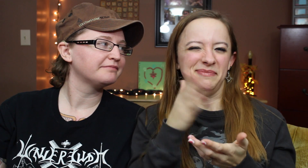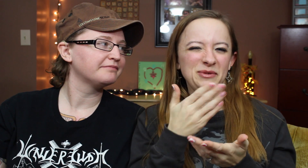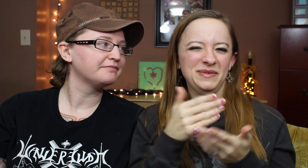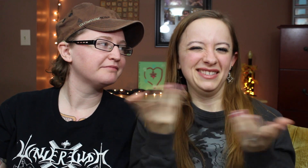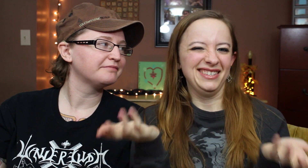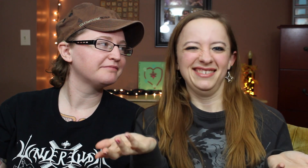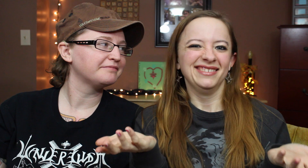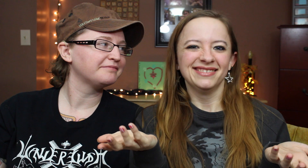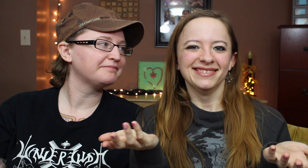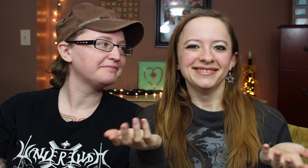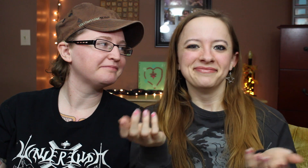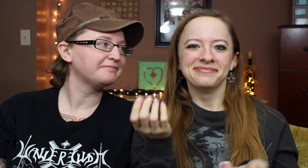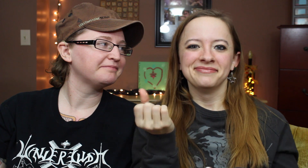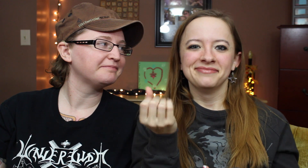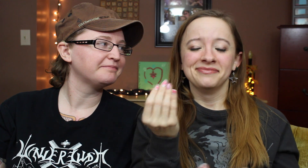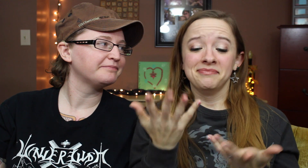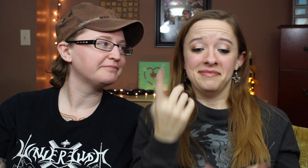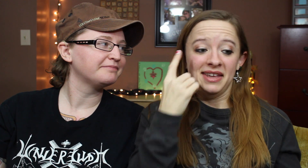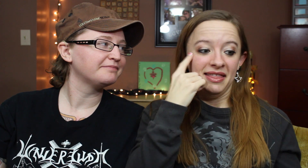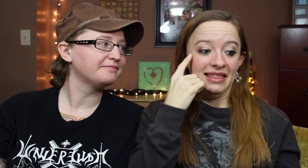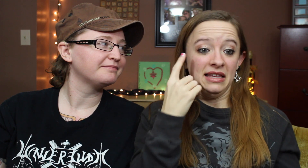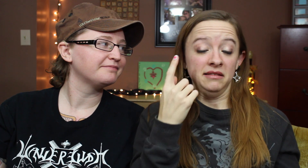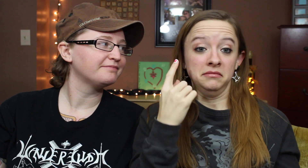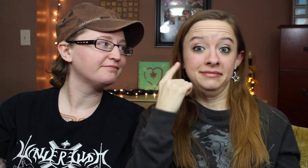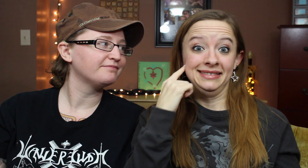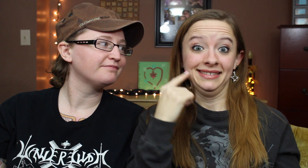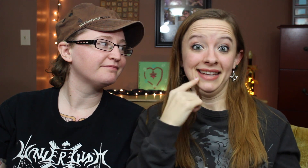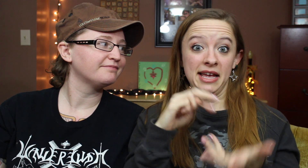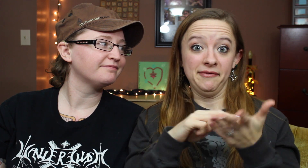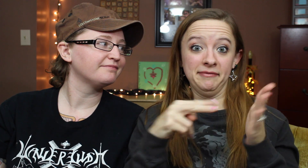was "how do Deaf people hear music?" So maybe